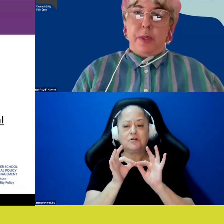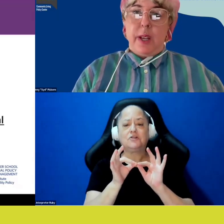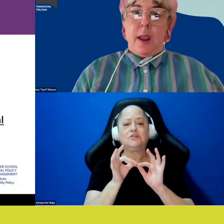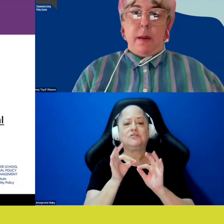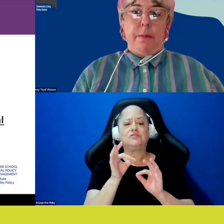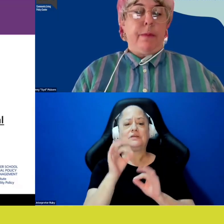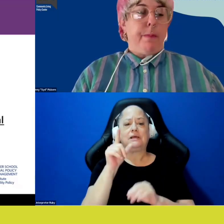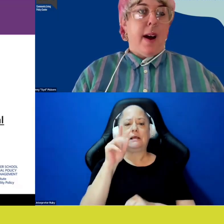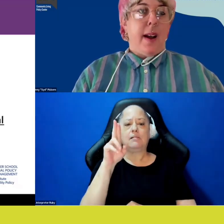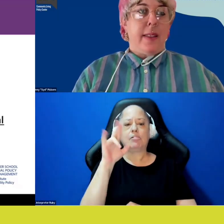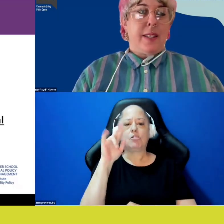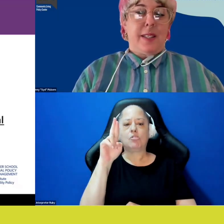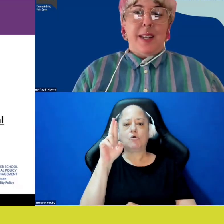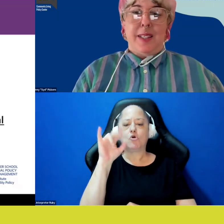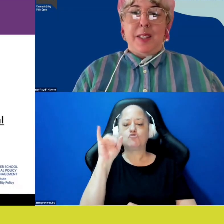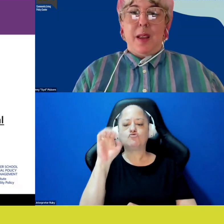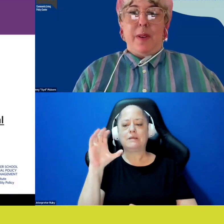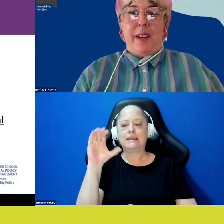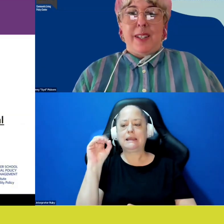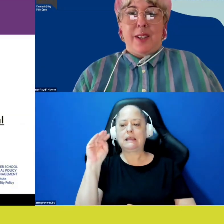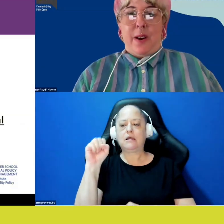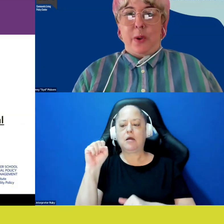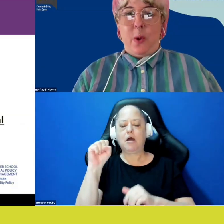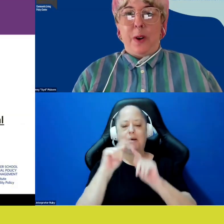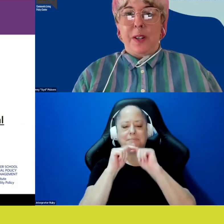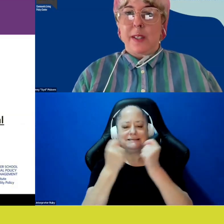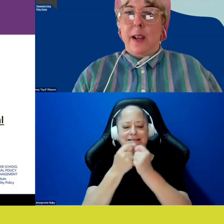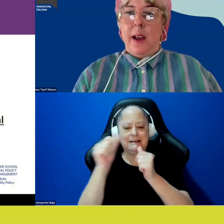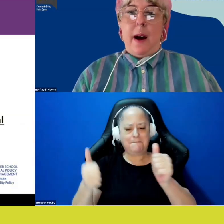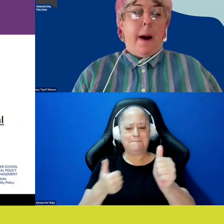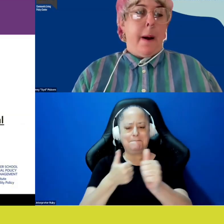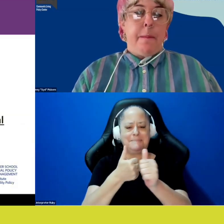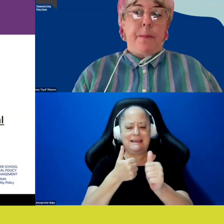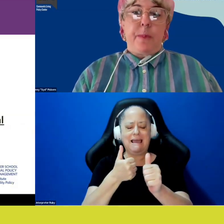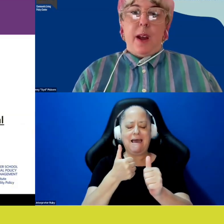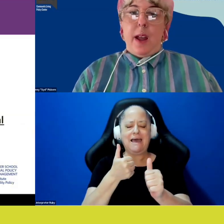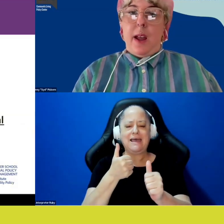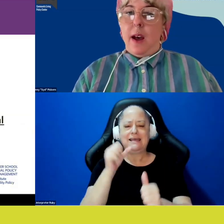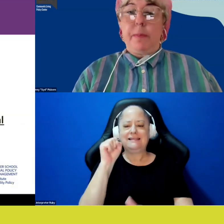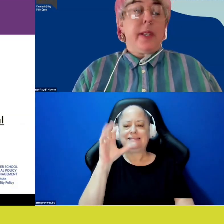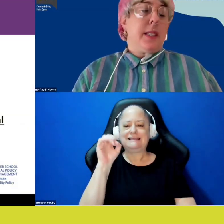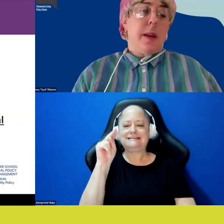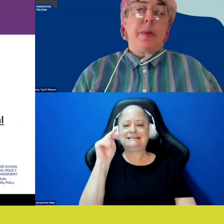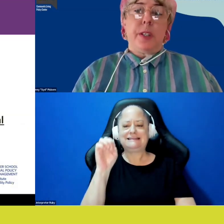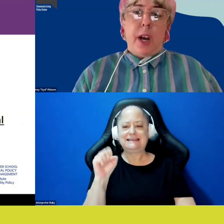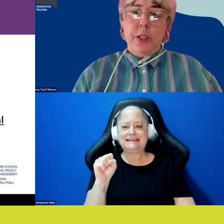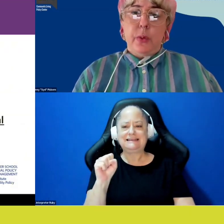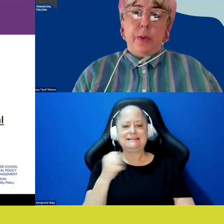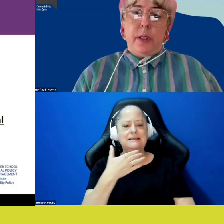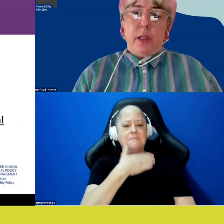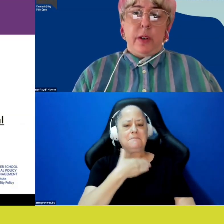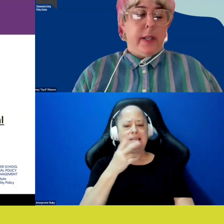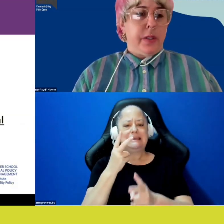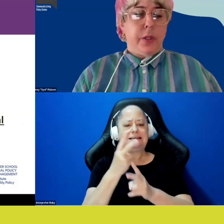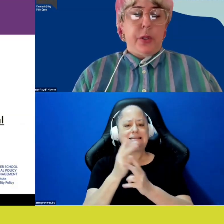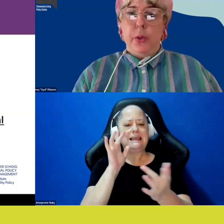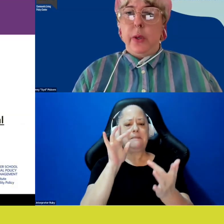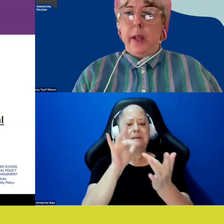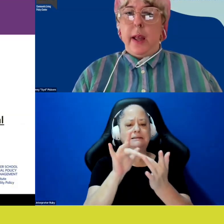Comms team behind the scenes keeping us on course. Please keep in touch with the Lurie Institute,